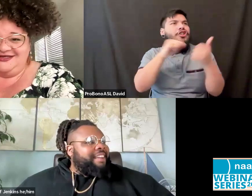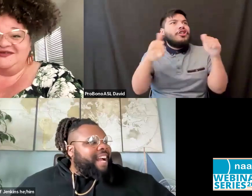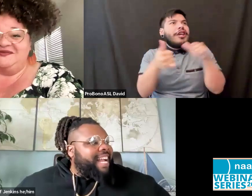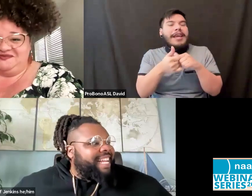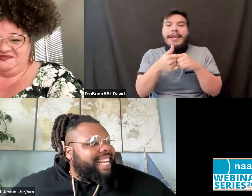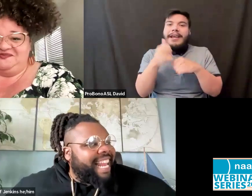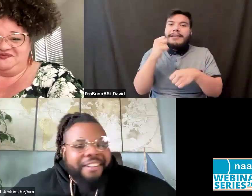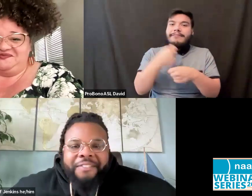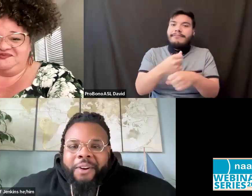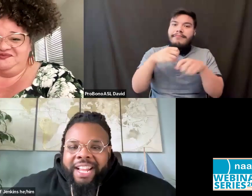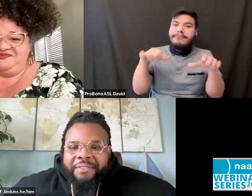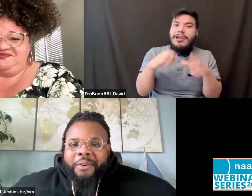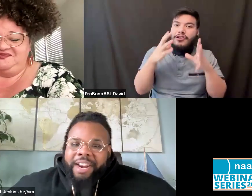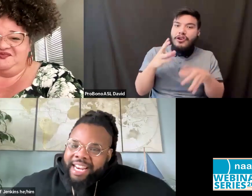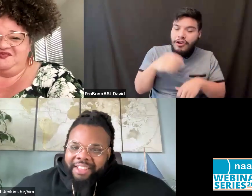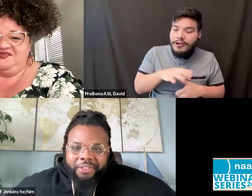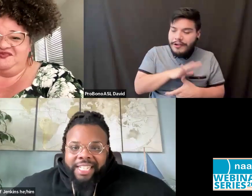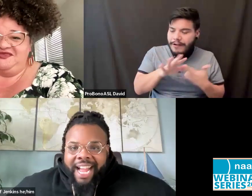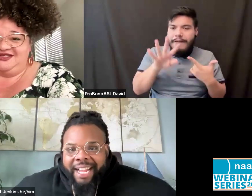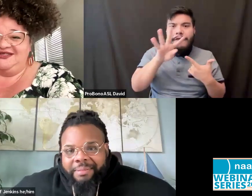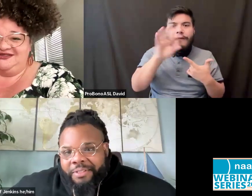I've got like 40 out of 43 times